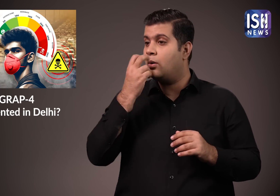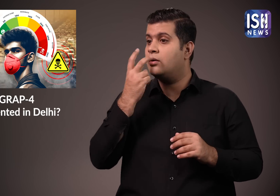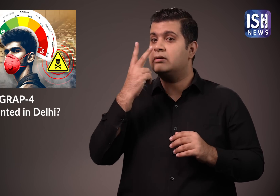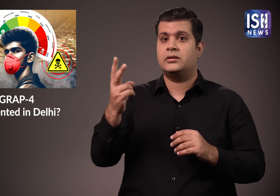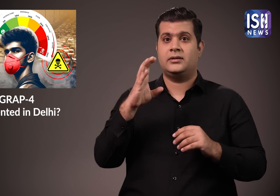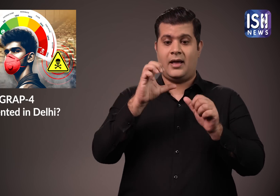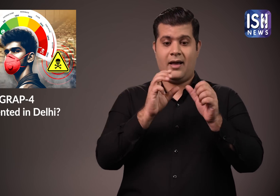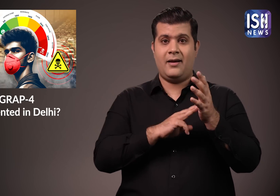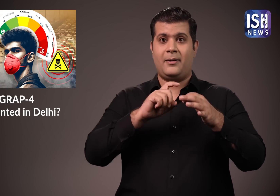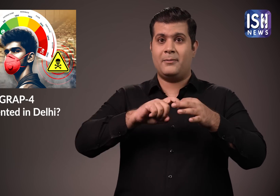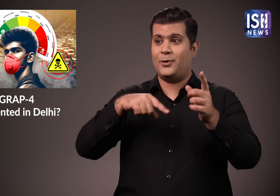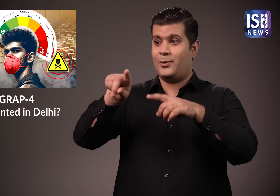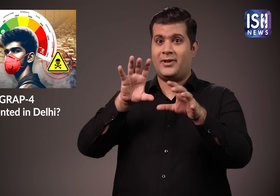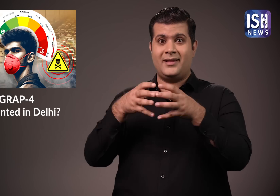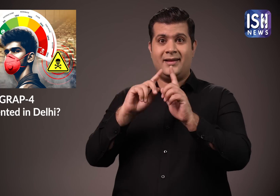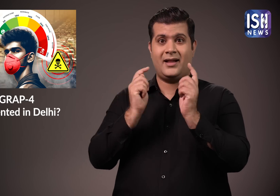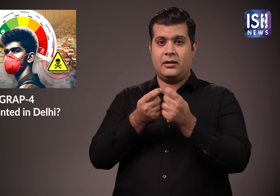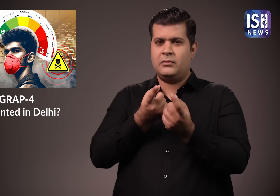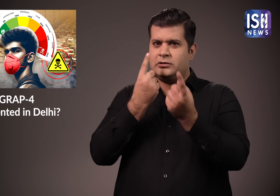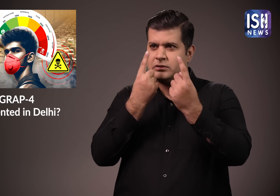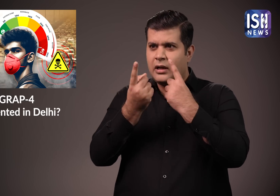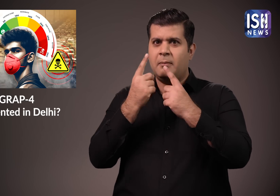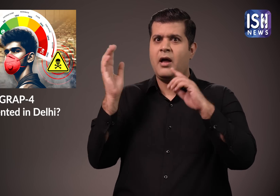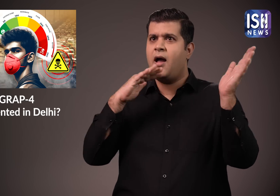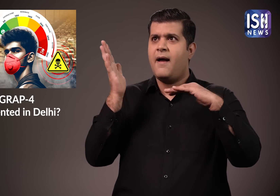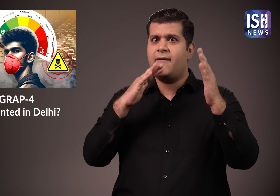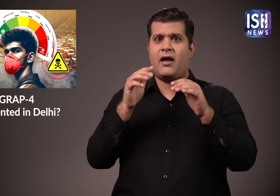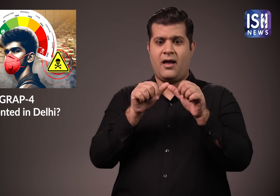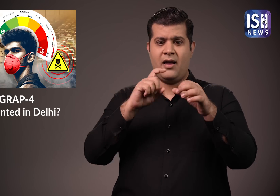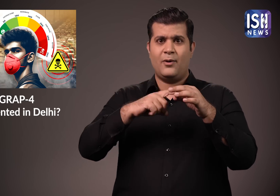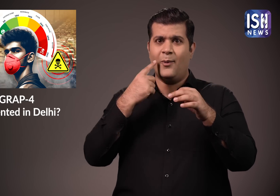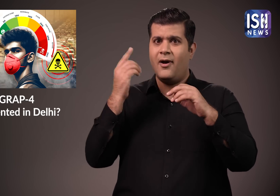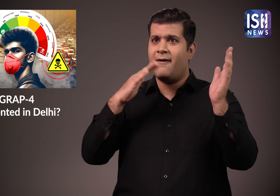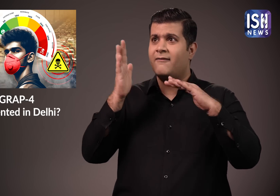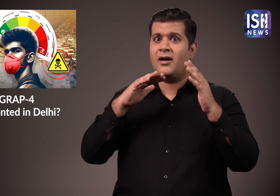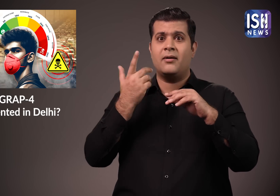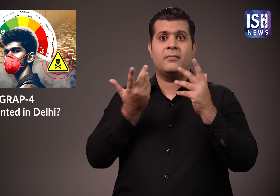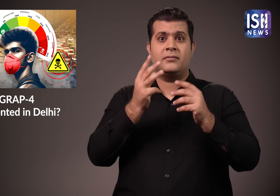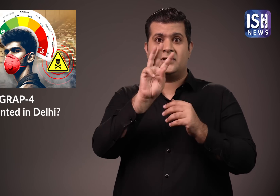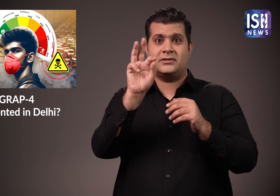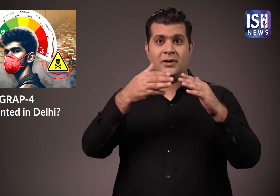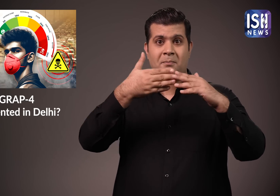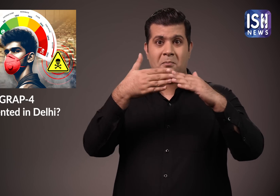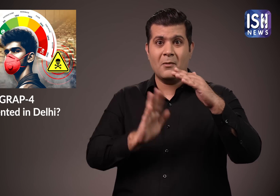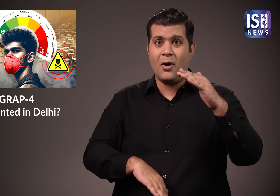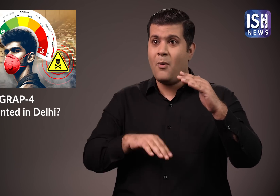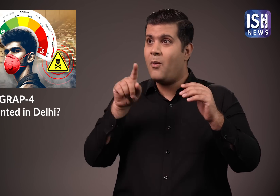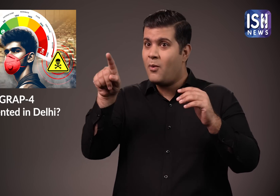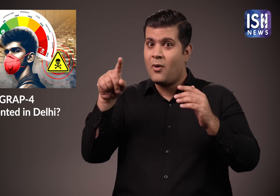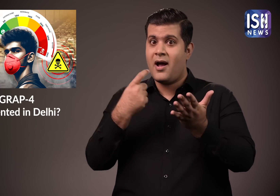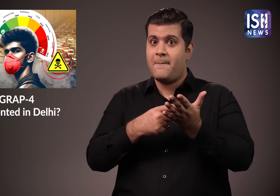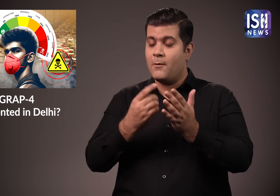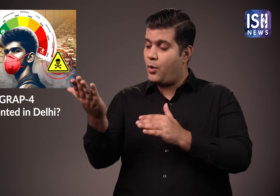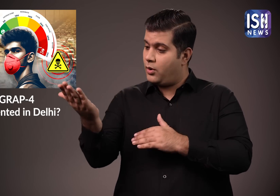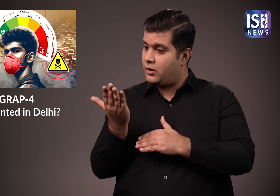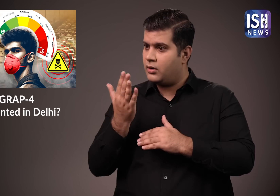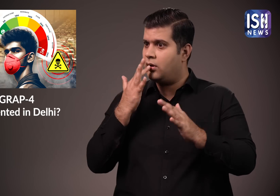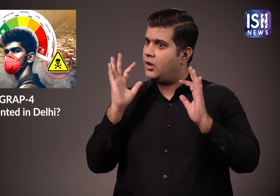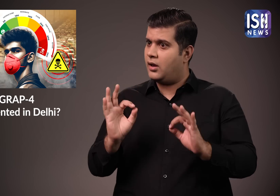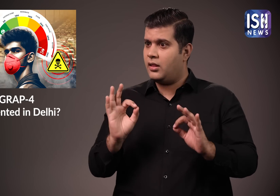After CAQM submits a report that the AQI has dropped below 300,